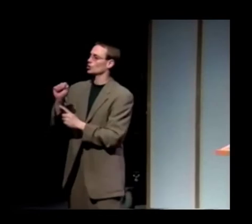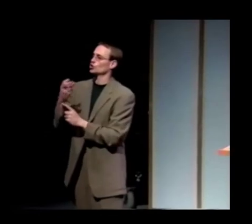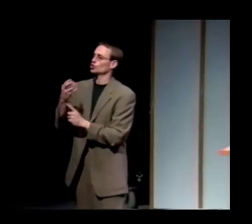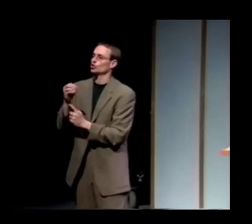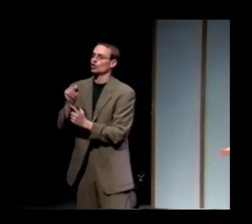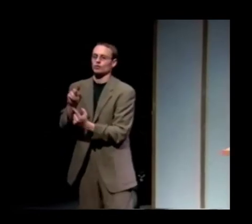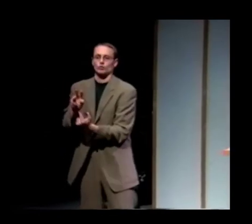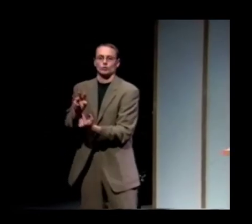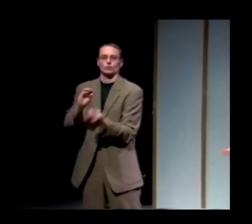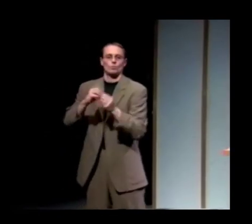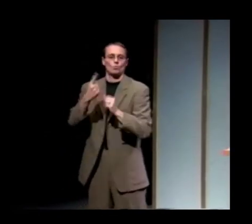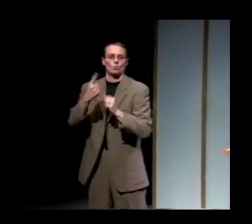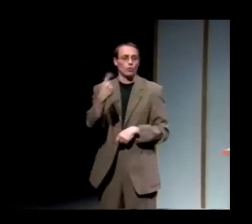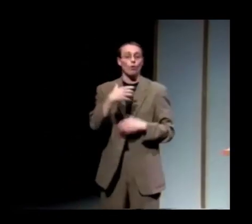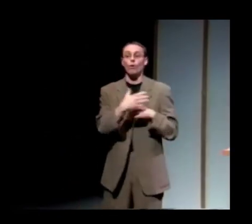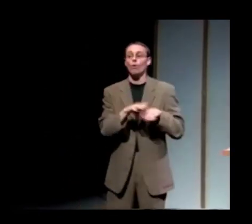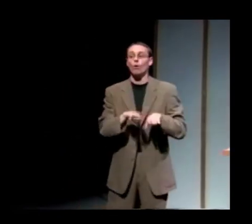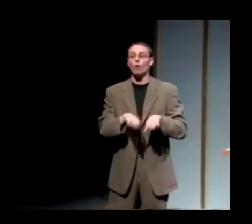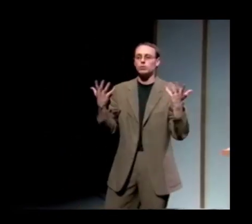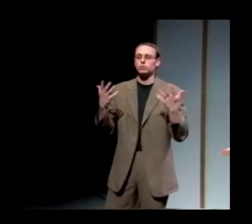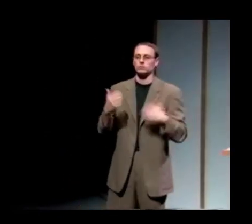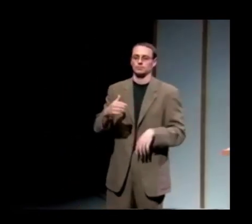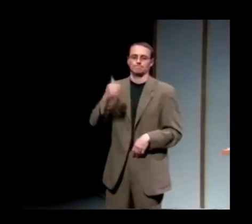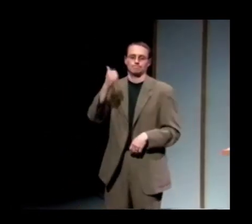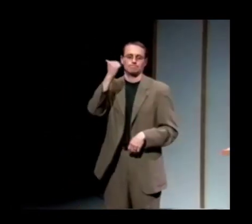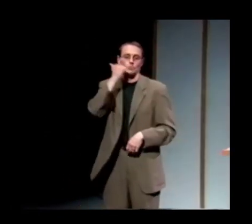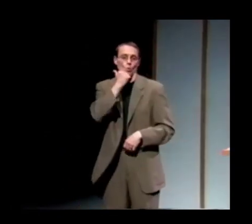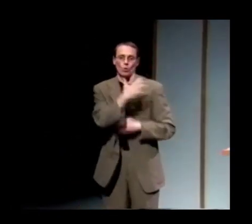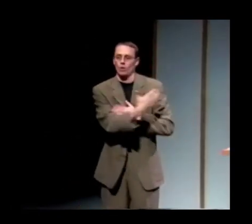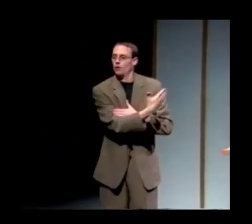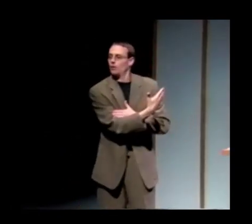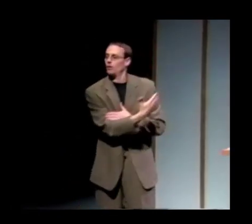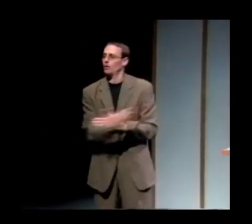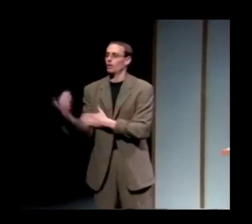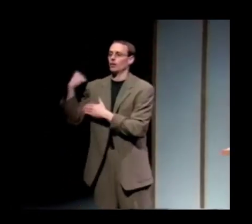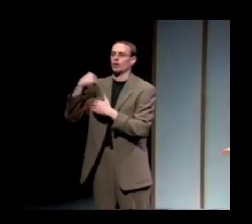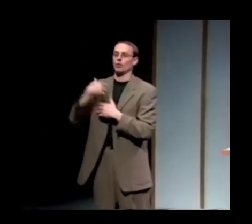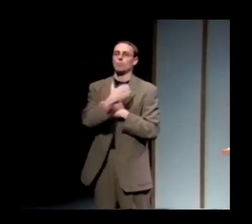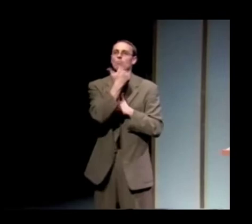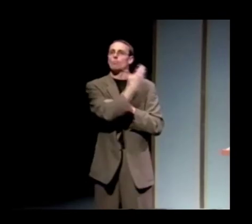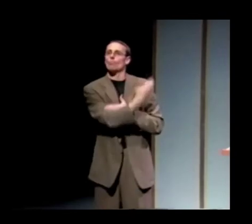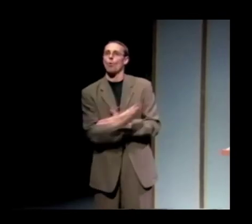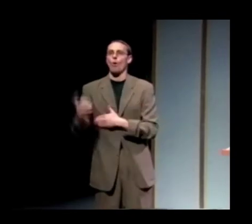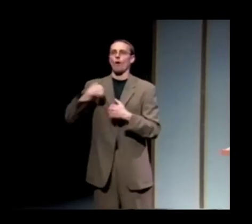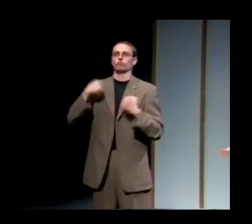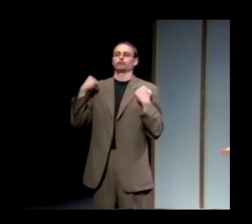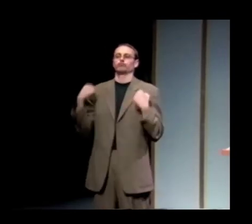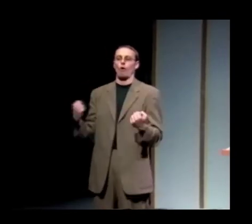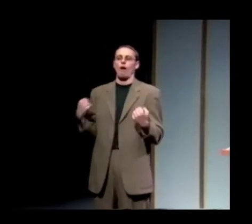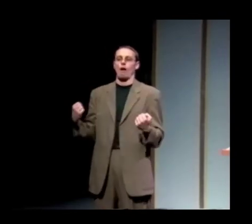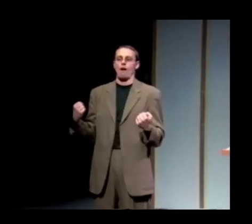OK. SO THE FIRST SHOT IS A MEDIUM SHOT IN THE OPENING. HE SAYS, "EVERY DAY IN THE MORNING,